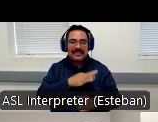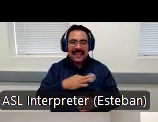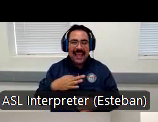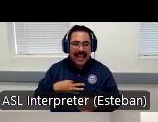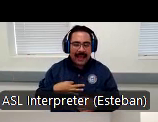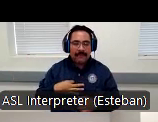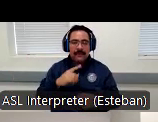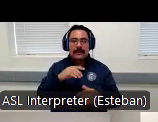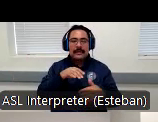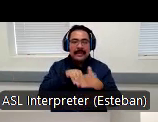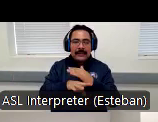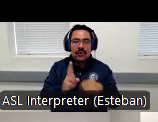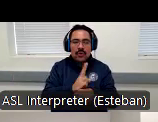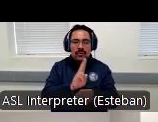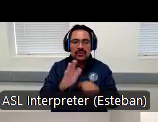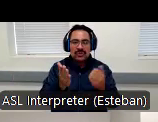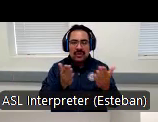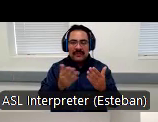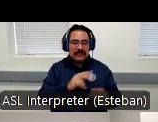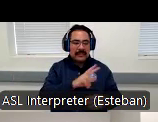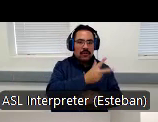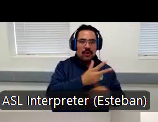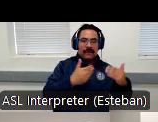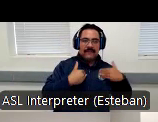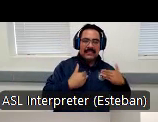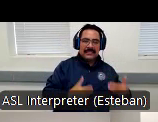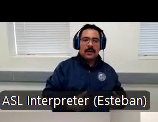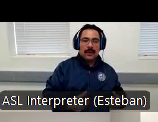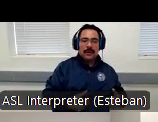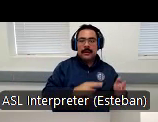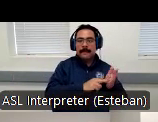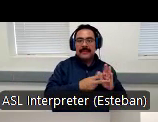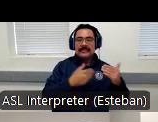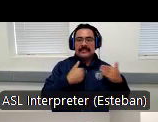access your services. And then the third would be physical, and so that's the physical space--being